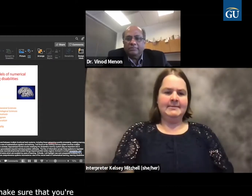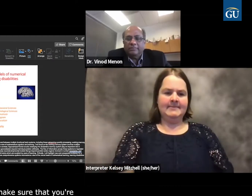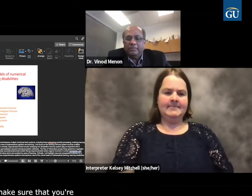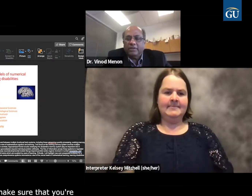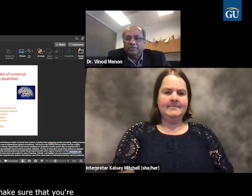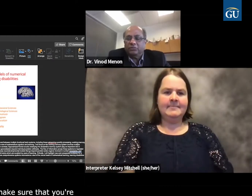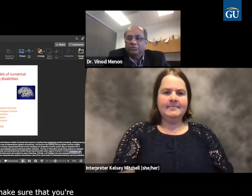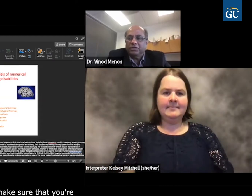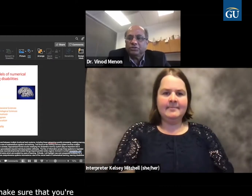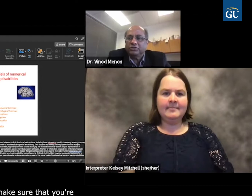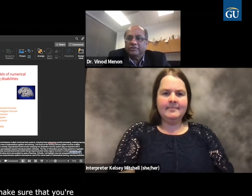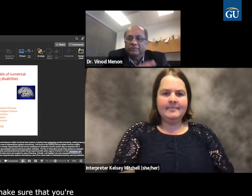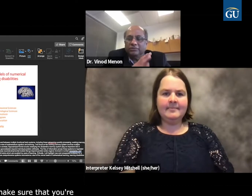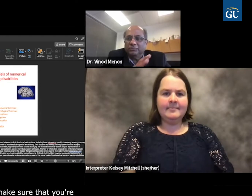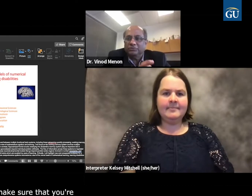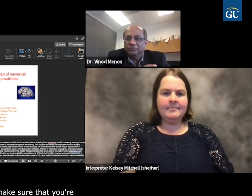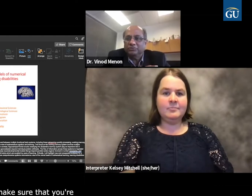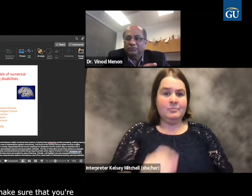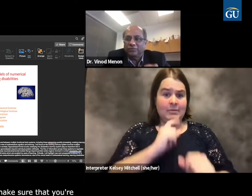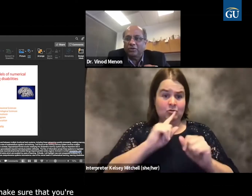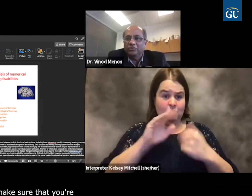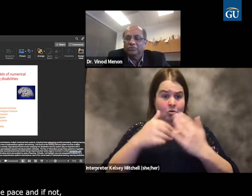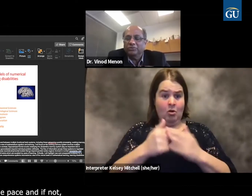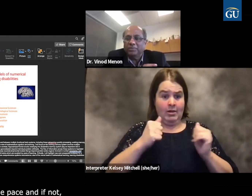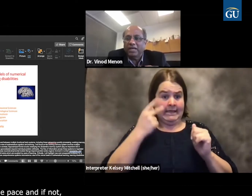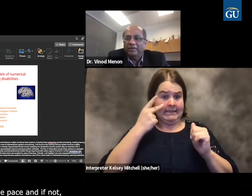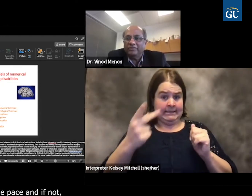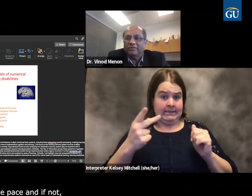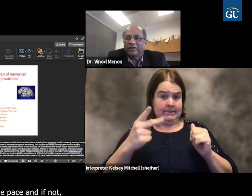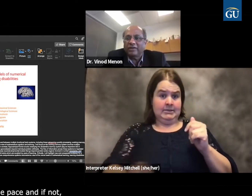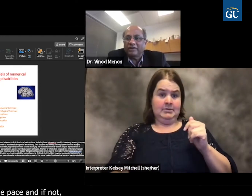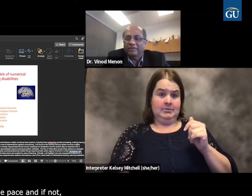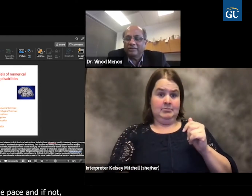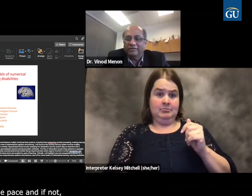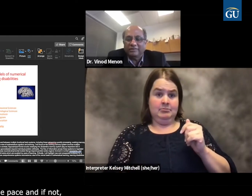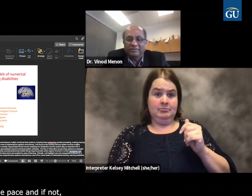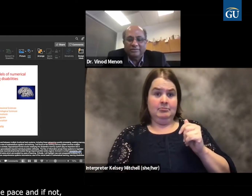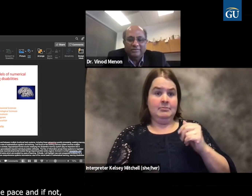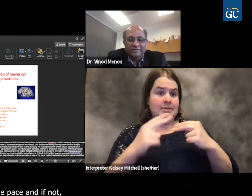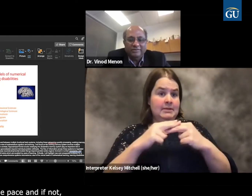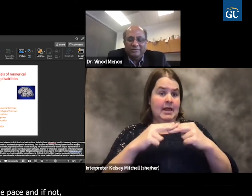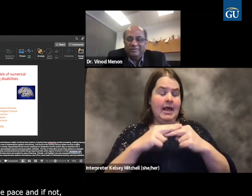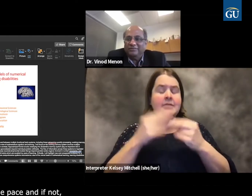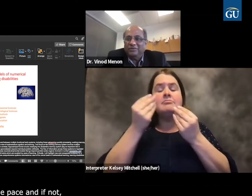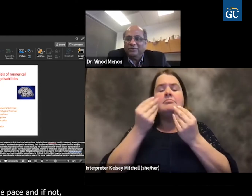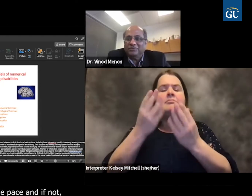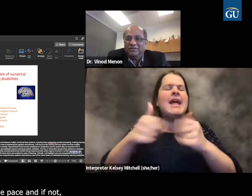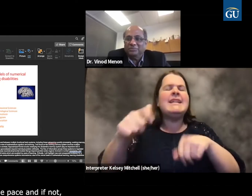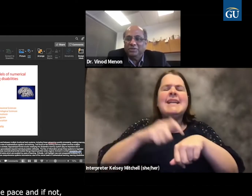so uh i just want to make sure that